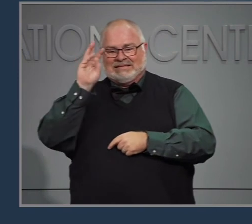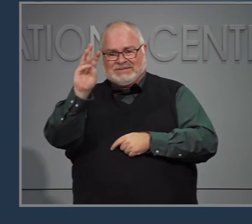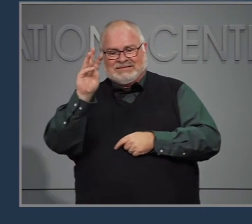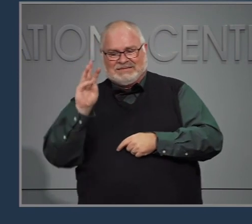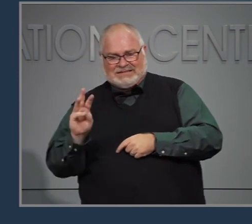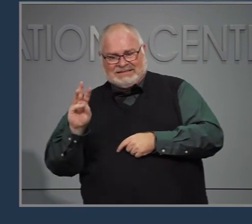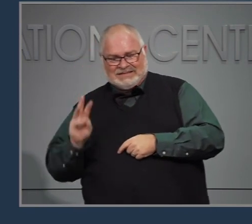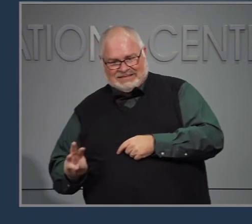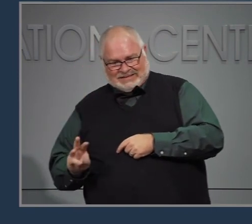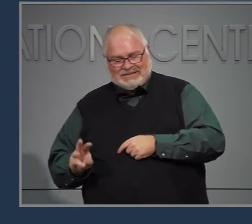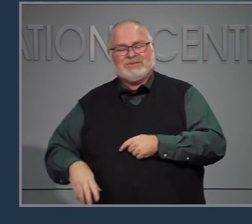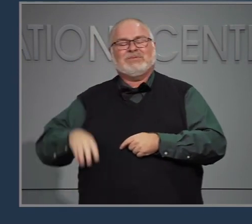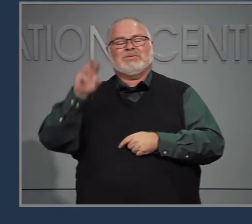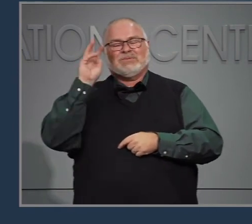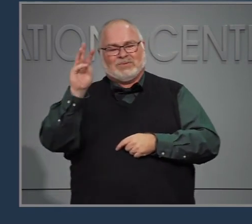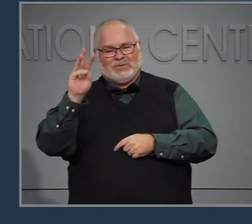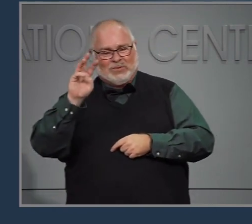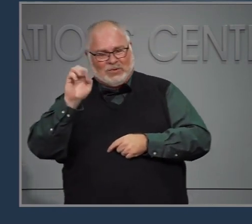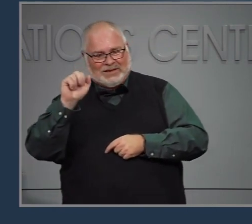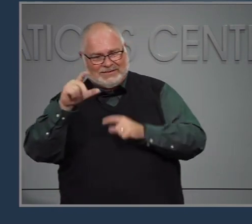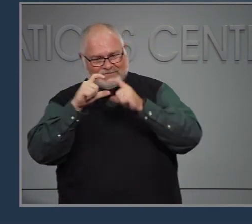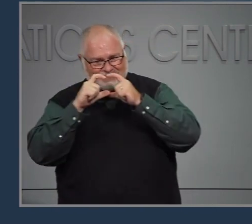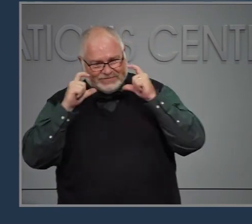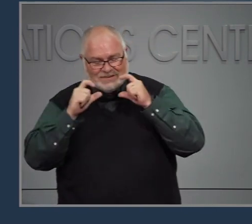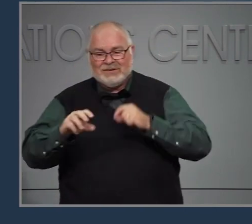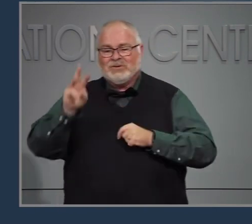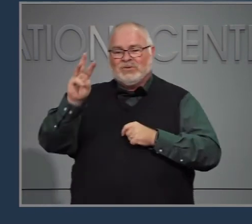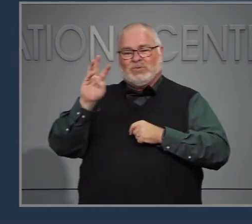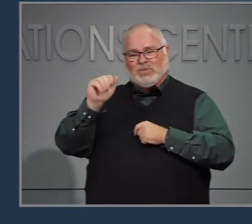WEARING A FACE COVERING OVER YOUR NOSE AND MOUTH, WAITING 6 FEET APART,